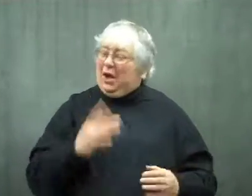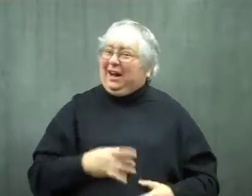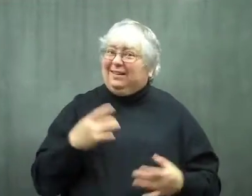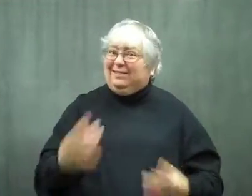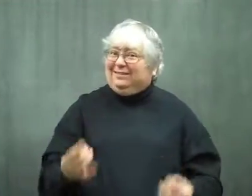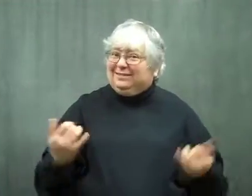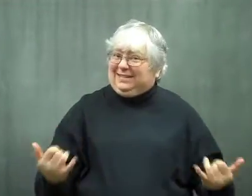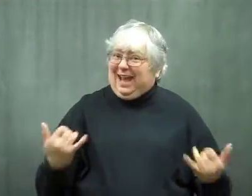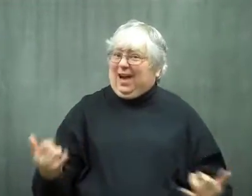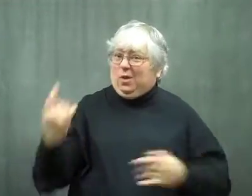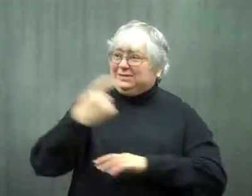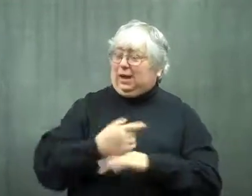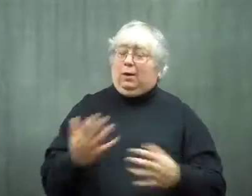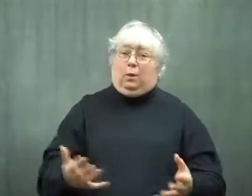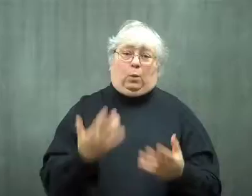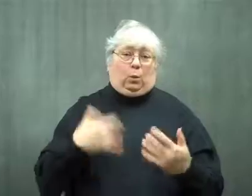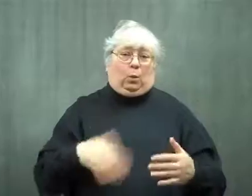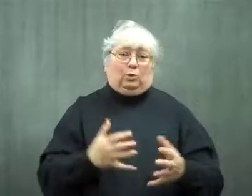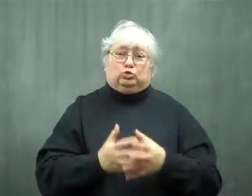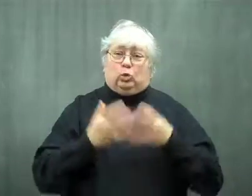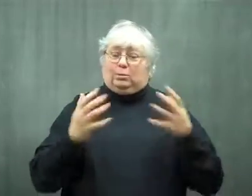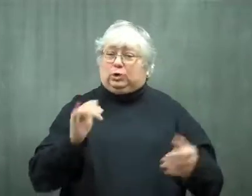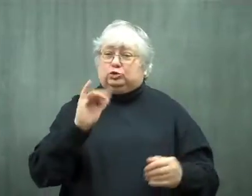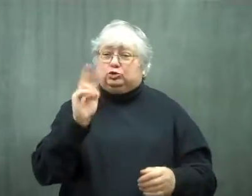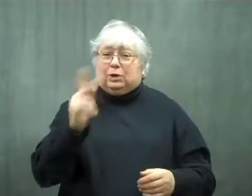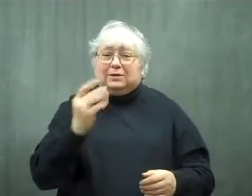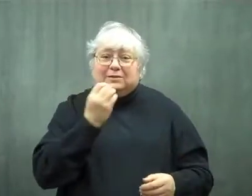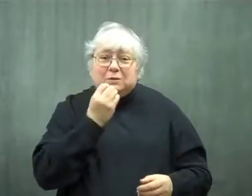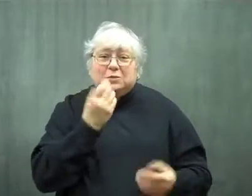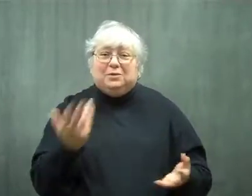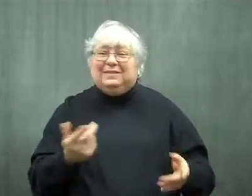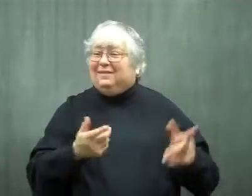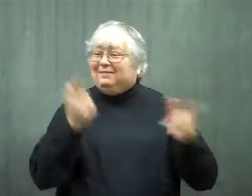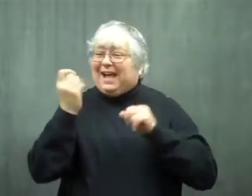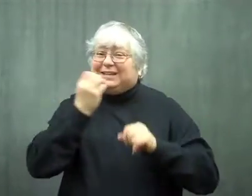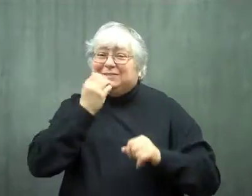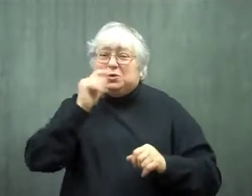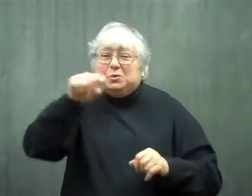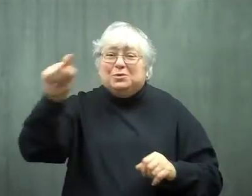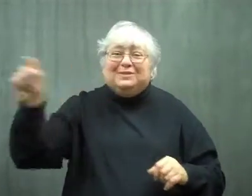Interestingly enough, there is an abundance of junk food these days.